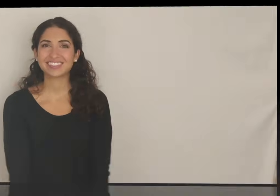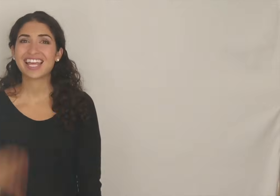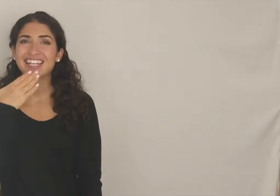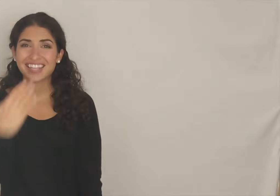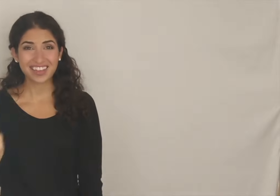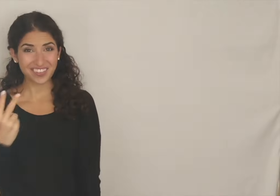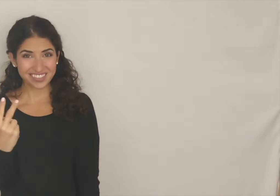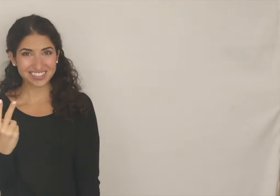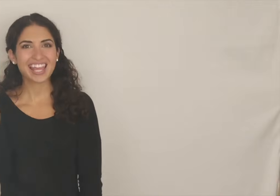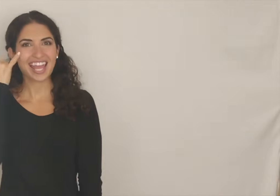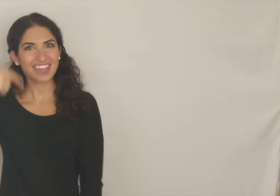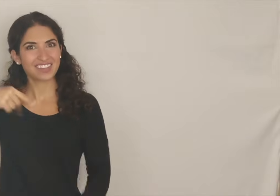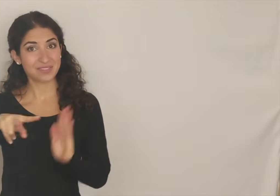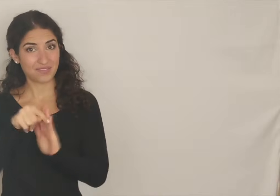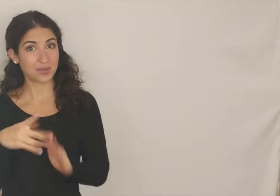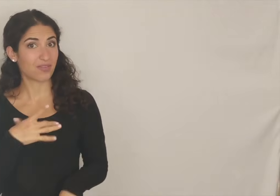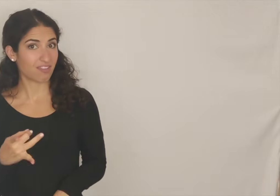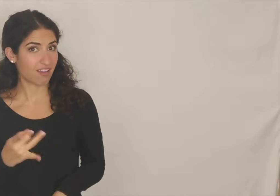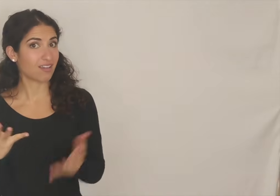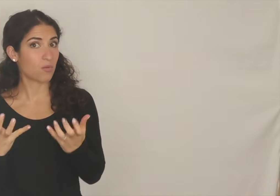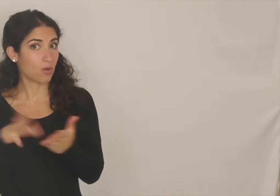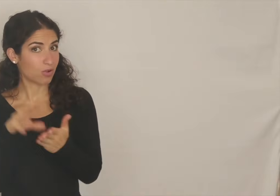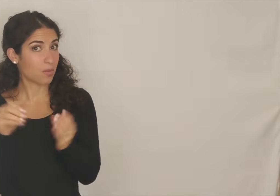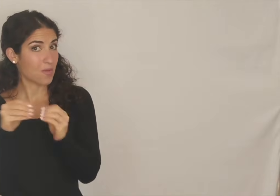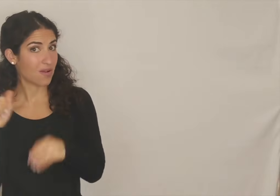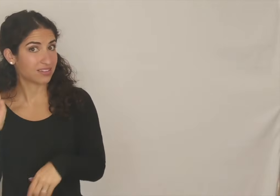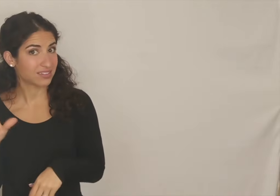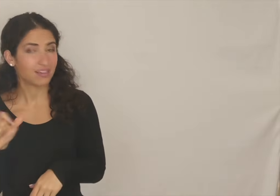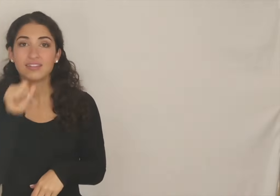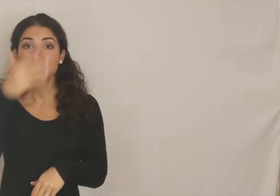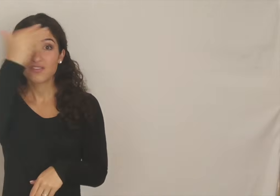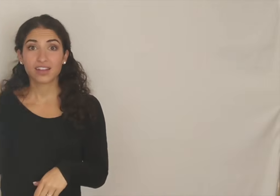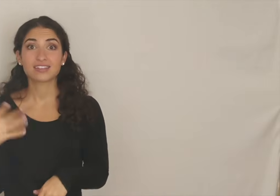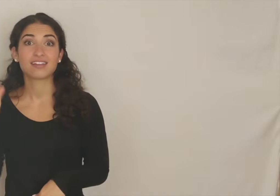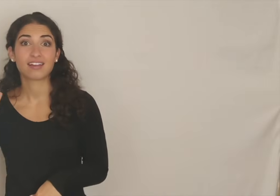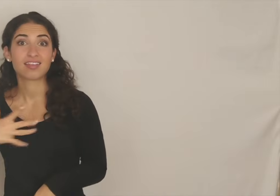Thank you so much for watching! If you liked this video and you want to learn more ASL...